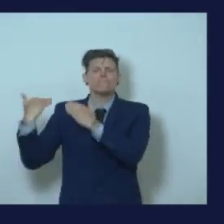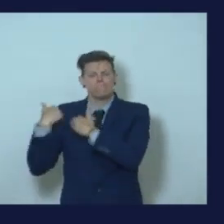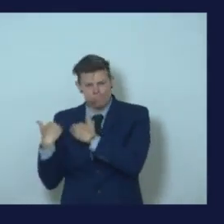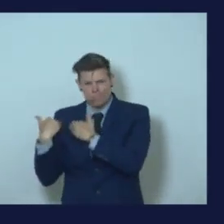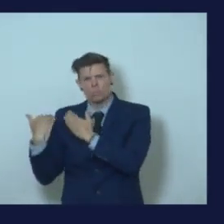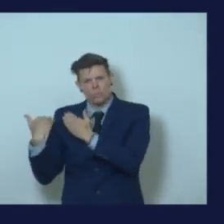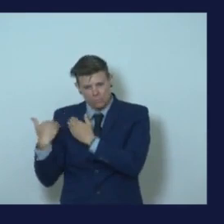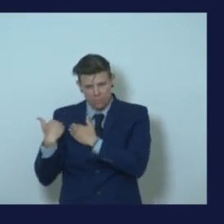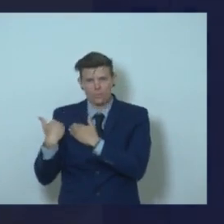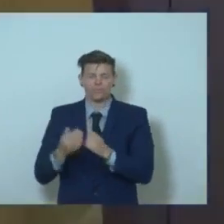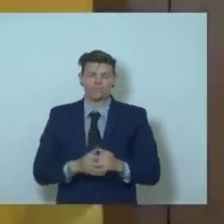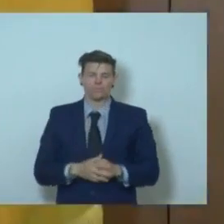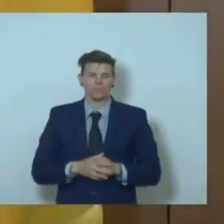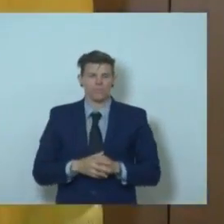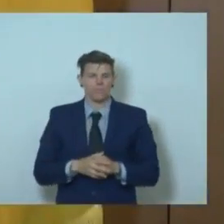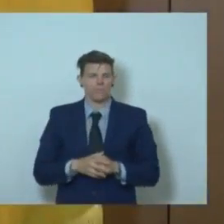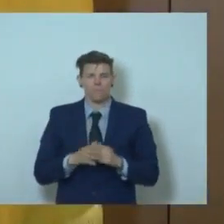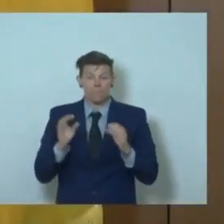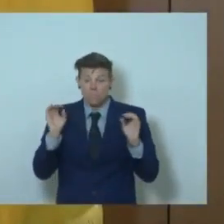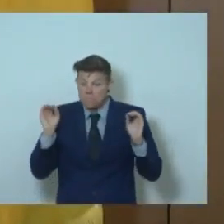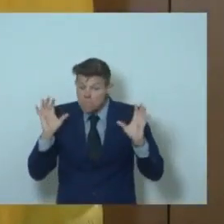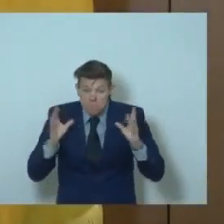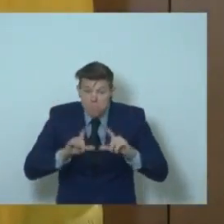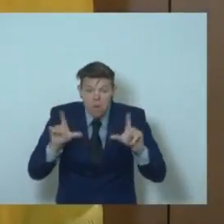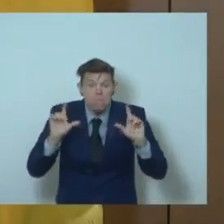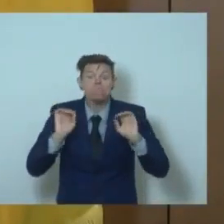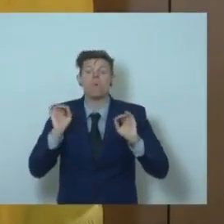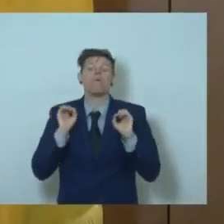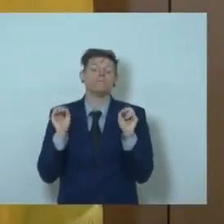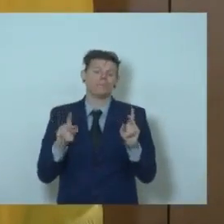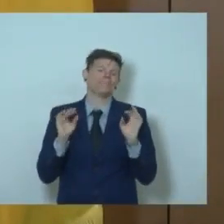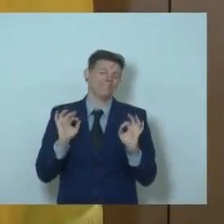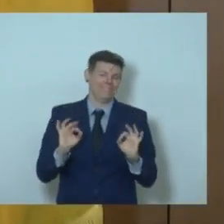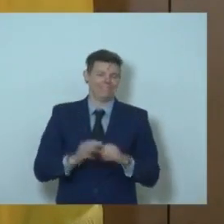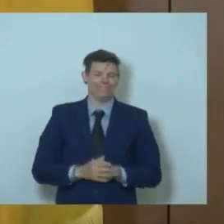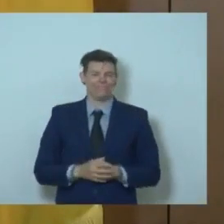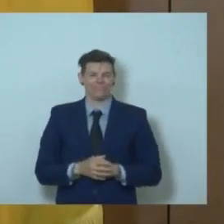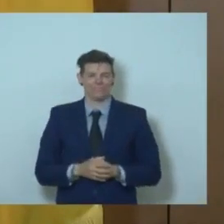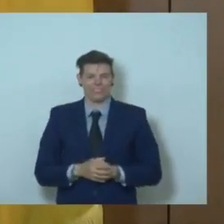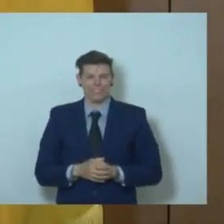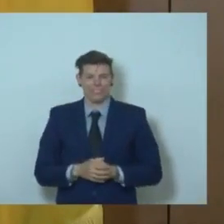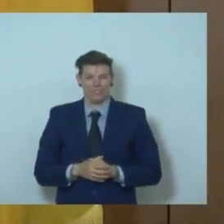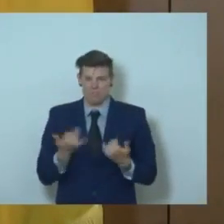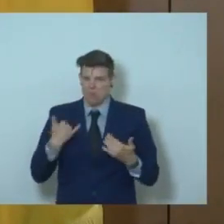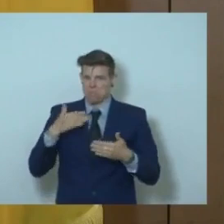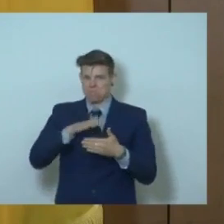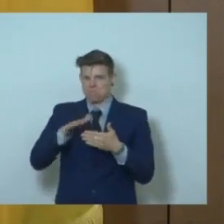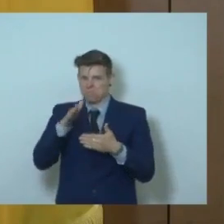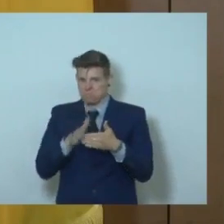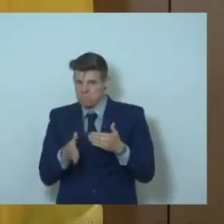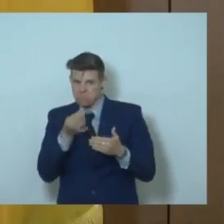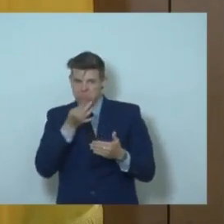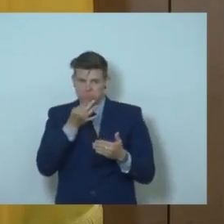IT’S REALLY THAT WE DO THAT DO I HAVE THE NEXT SLIDE? I CAN’T REMEMBER. THAT’S THE LAST SLIDE.